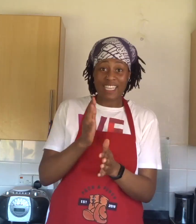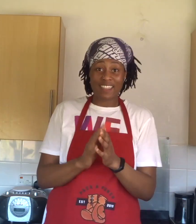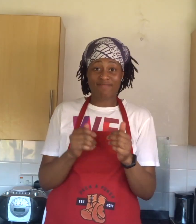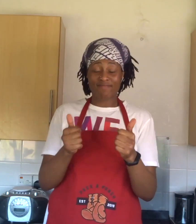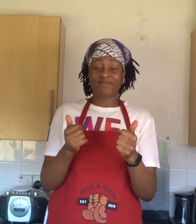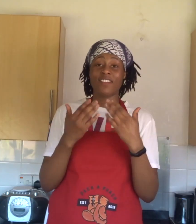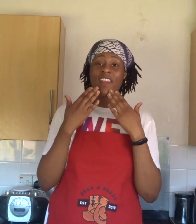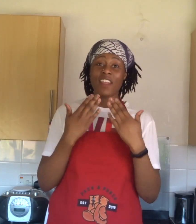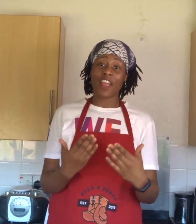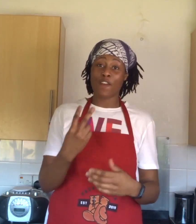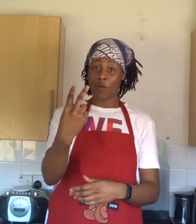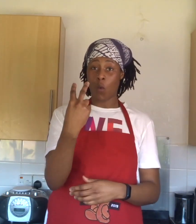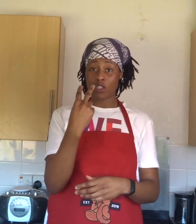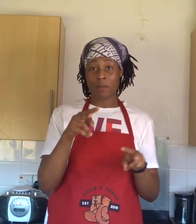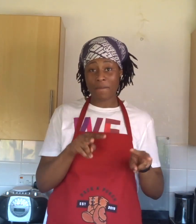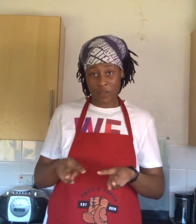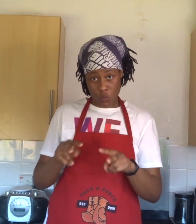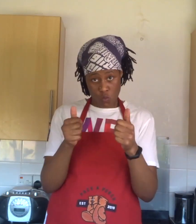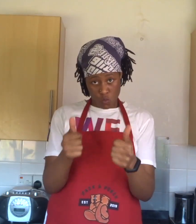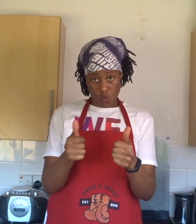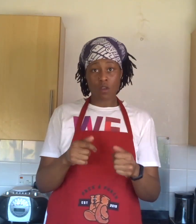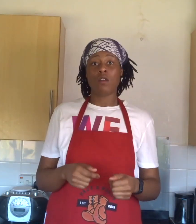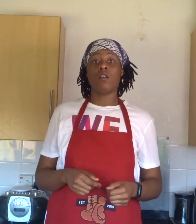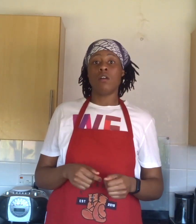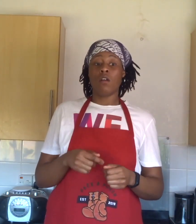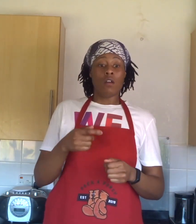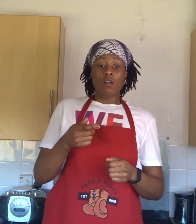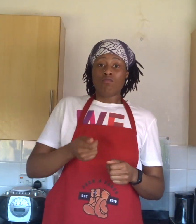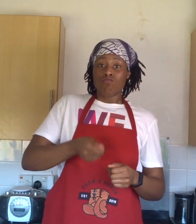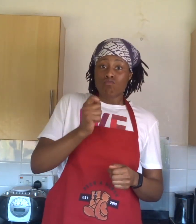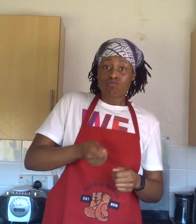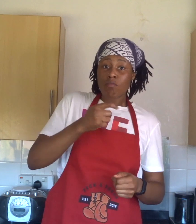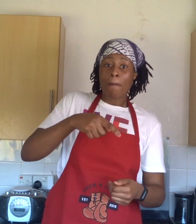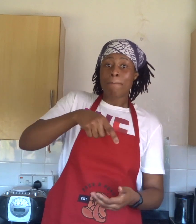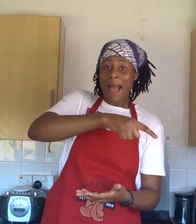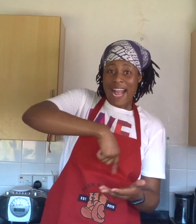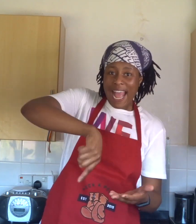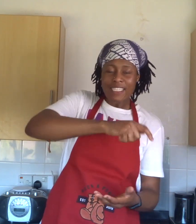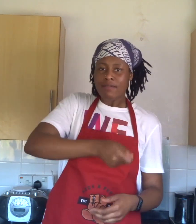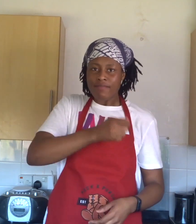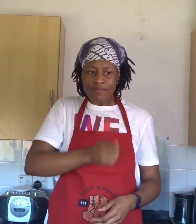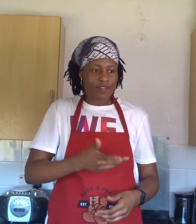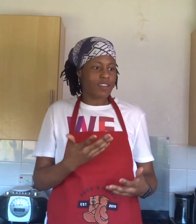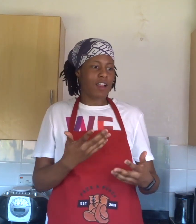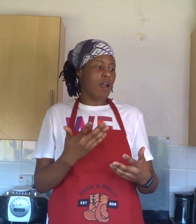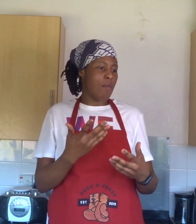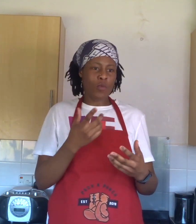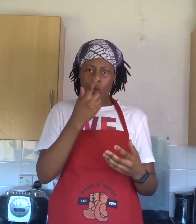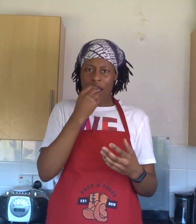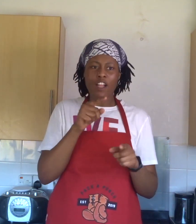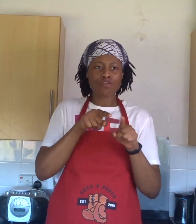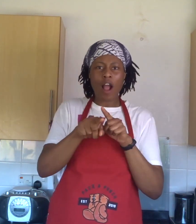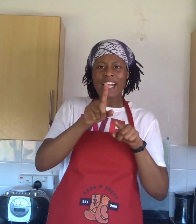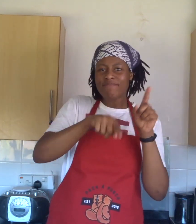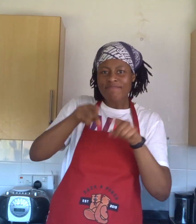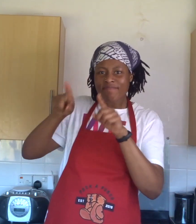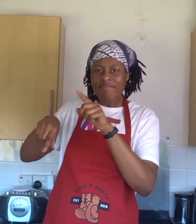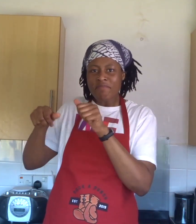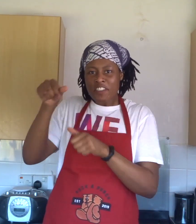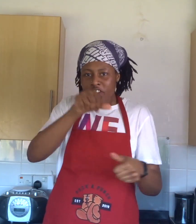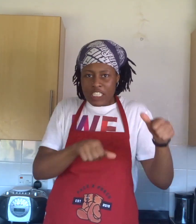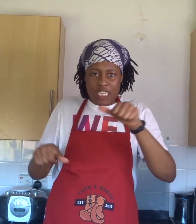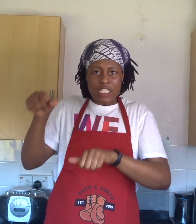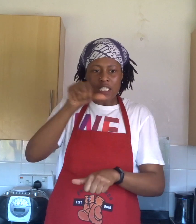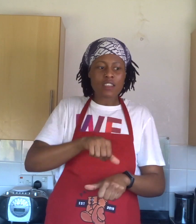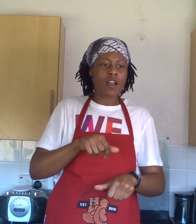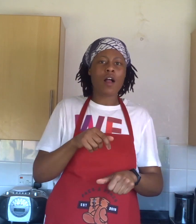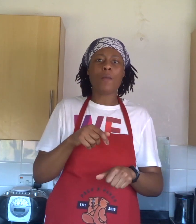So that's it. Thank you for watching my video. And there we have it, pancakes!